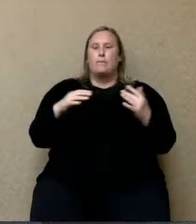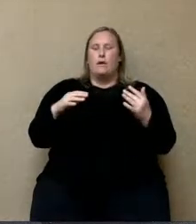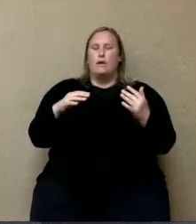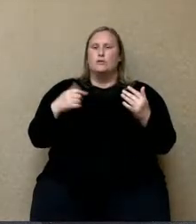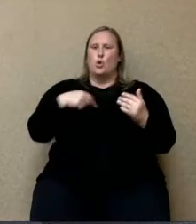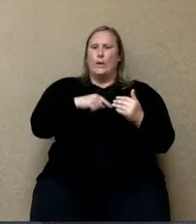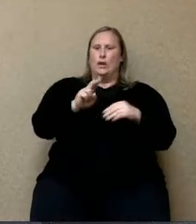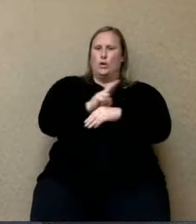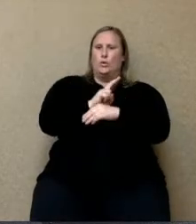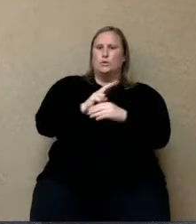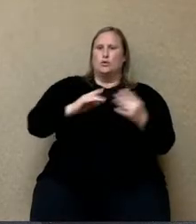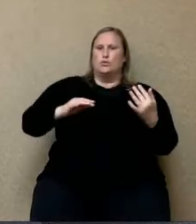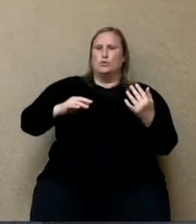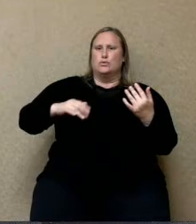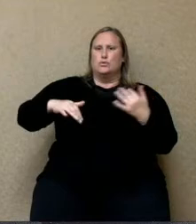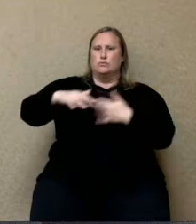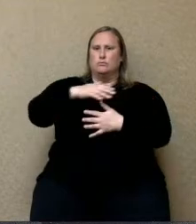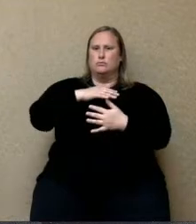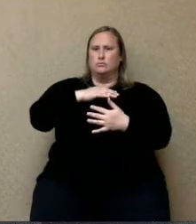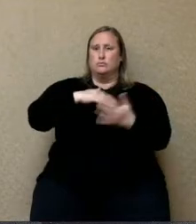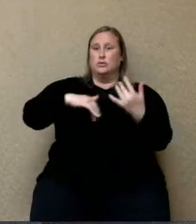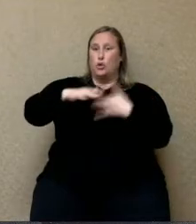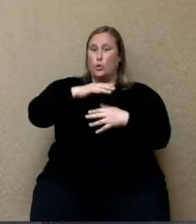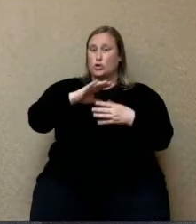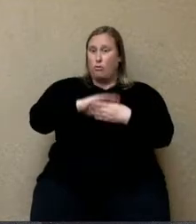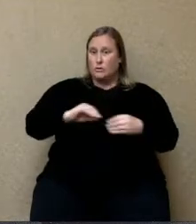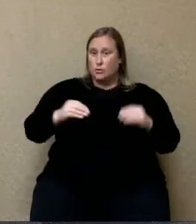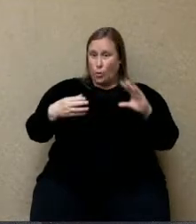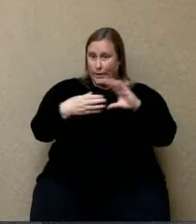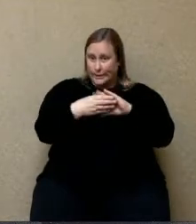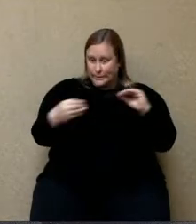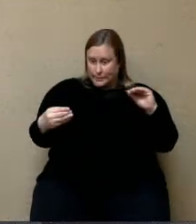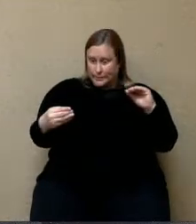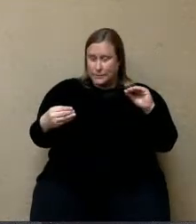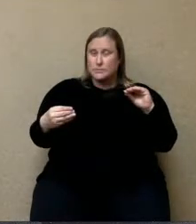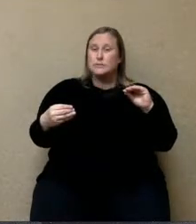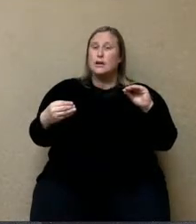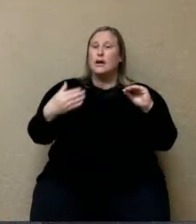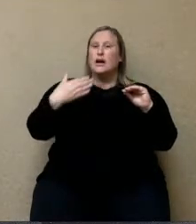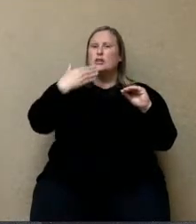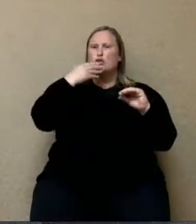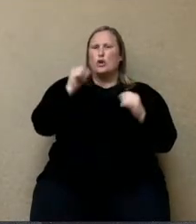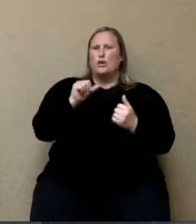used for people with autism that I found very useful in my experience, so I decided we're going